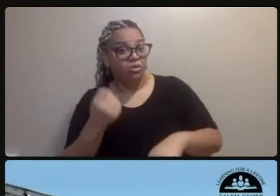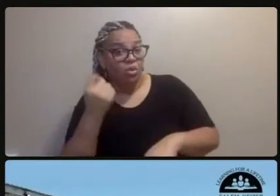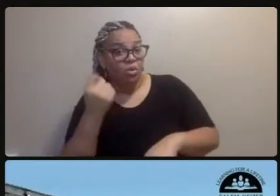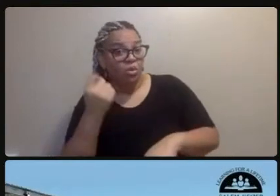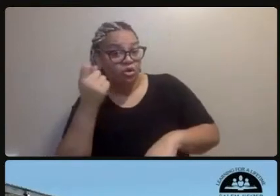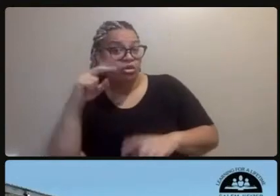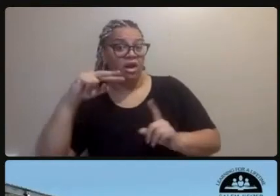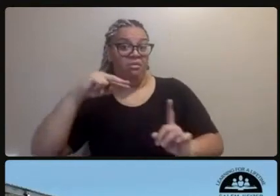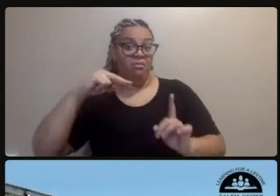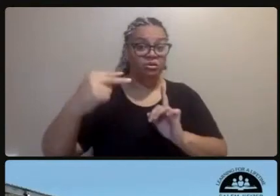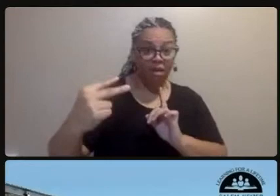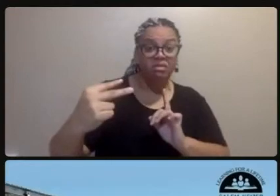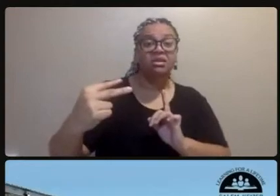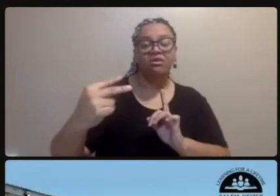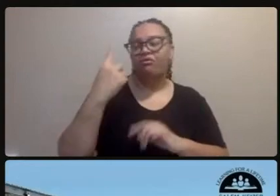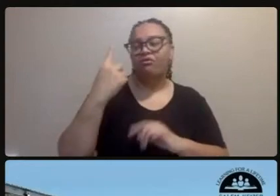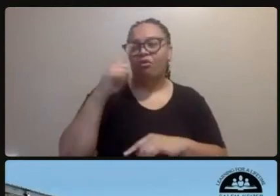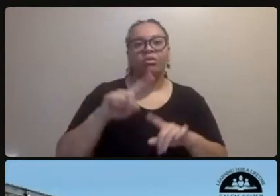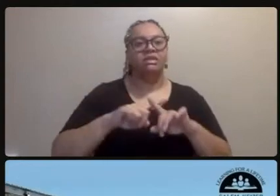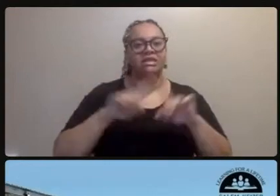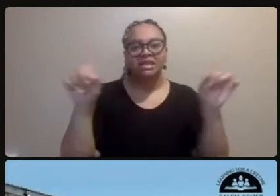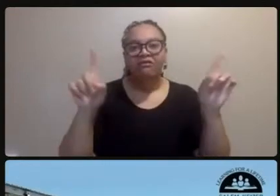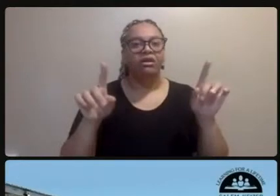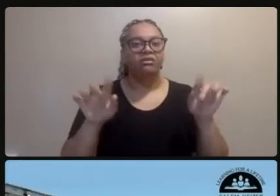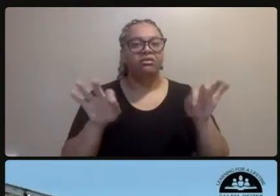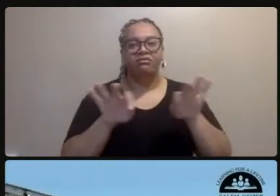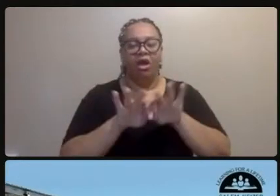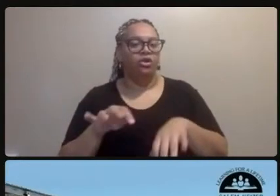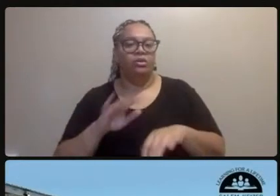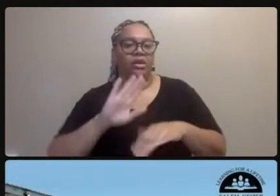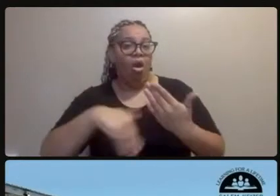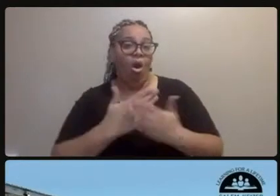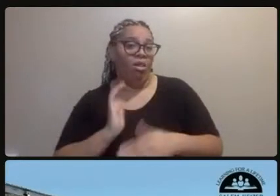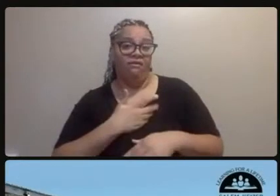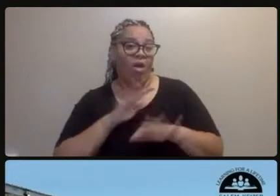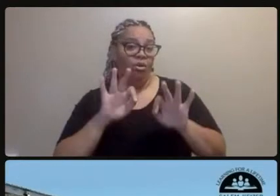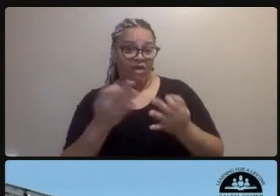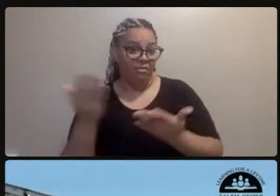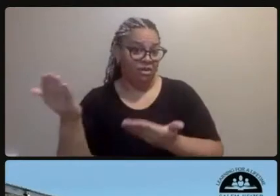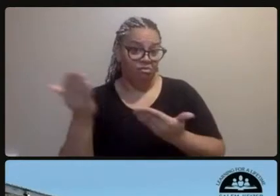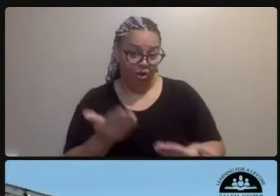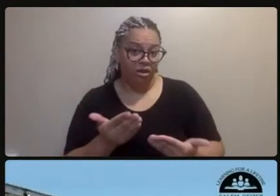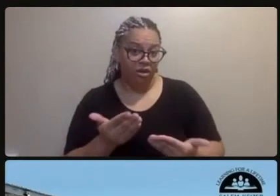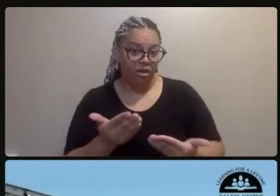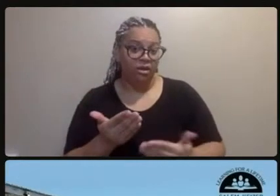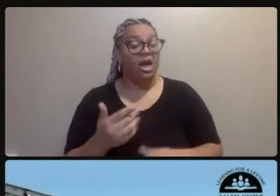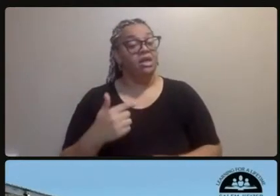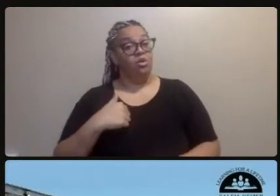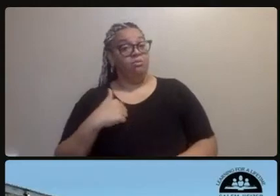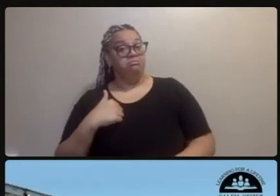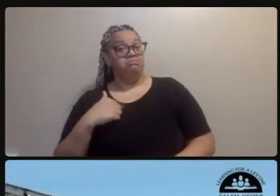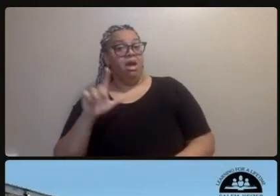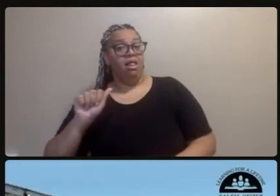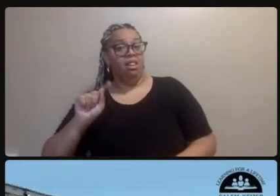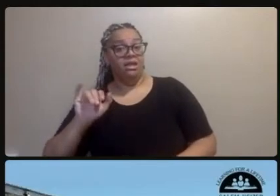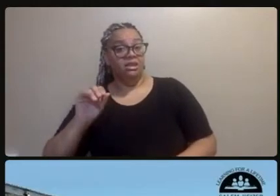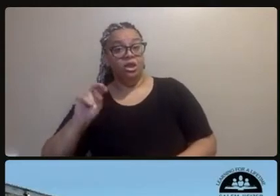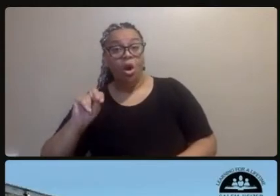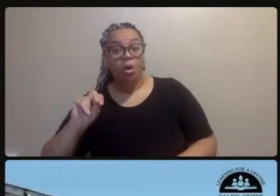AS WELL AS LEARN HOW TO NAVIGATE THOSE CHOICES AND TO BE ABLE TO UNDERSTAND AND GET A